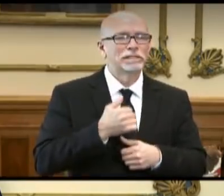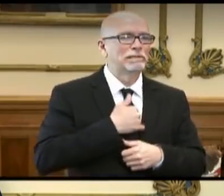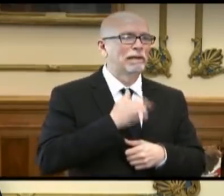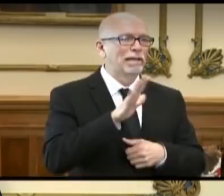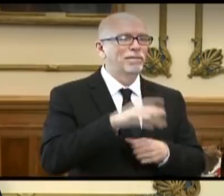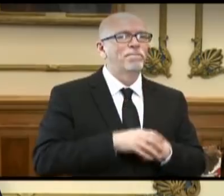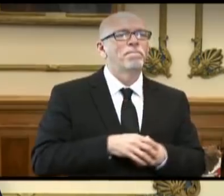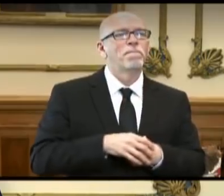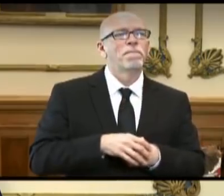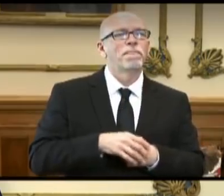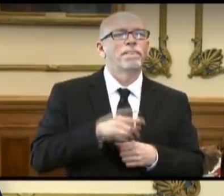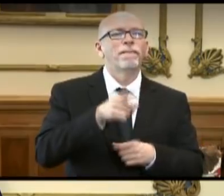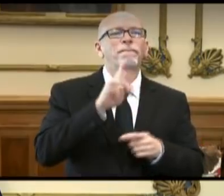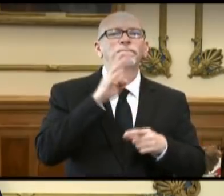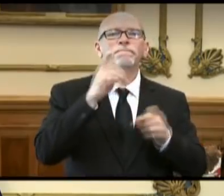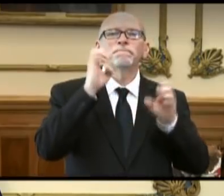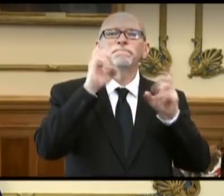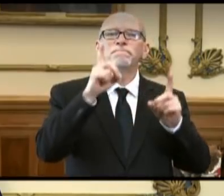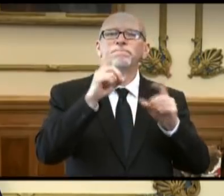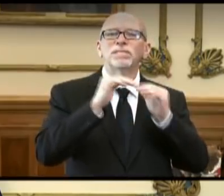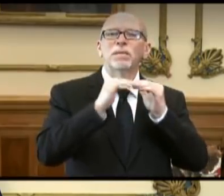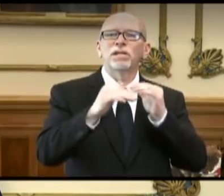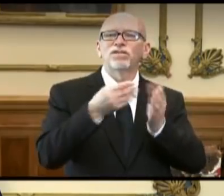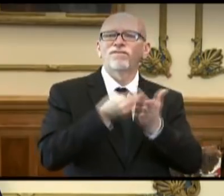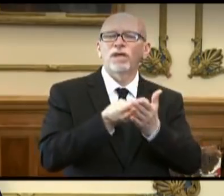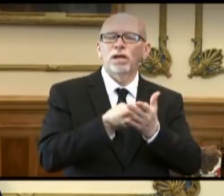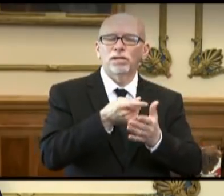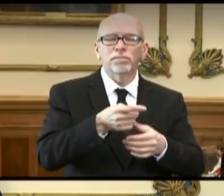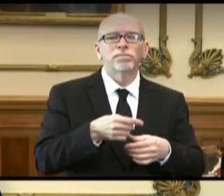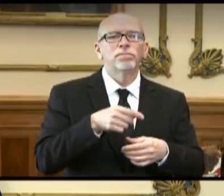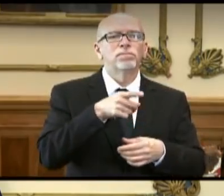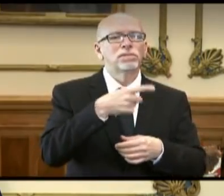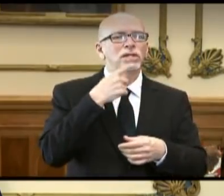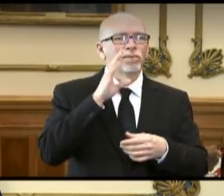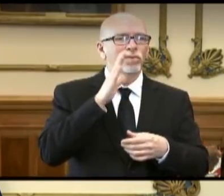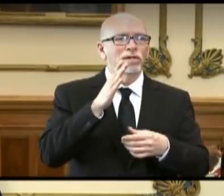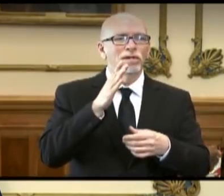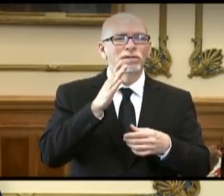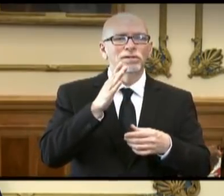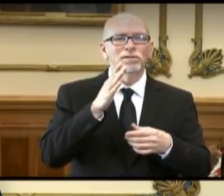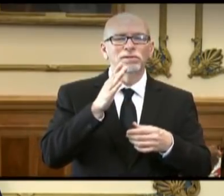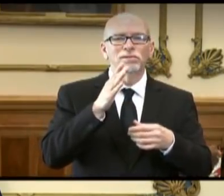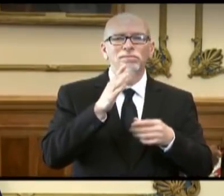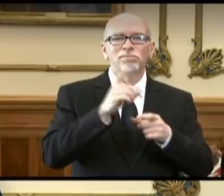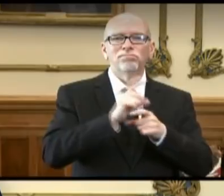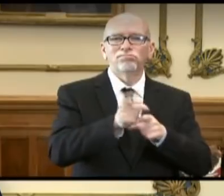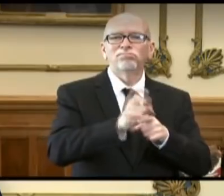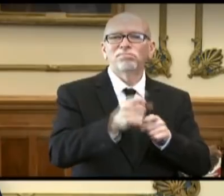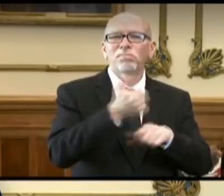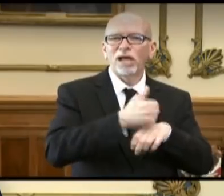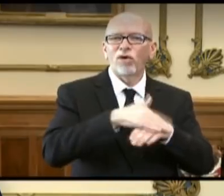GOOD AFTERNOON. MATT, YOU HAVE TO UNMUTE THAT. THERE YOU GO. SORRY ABOUT THAT. MY QUESTION IS ABOUT THE